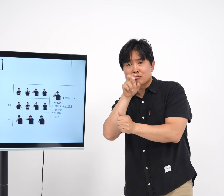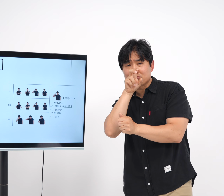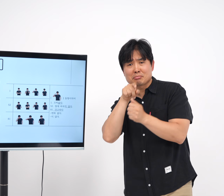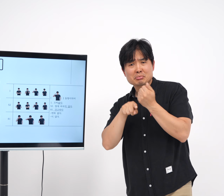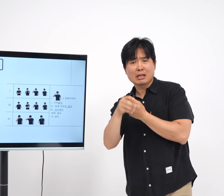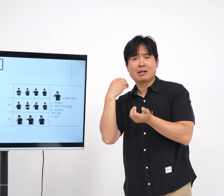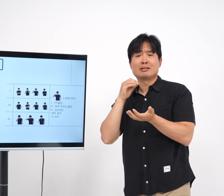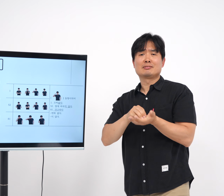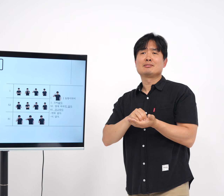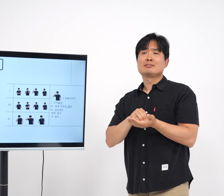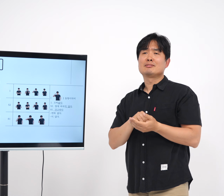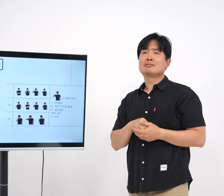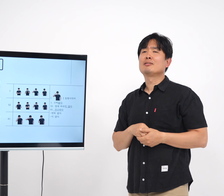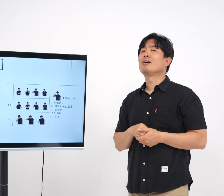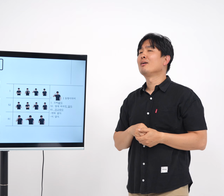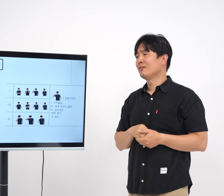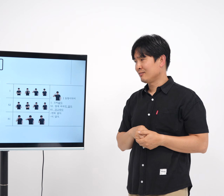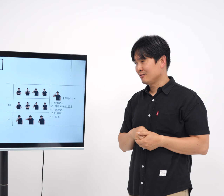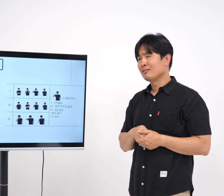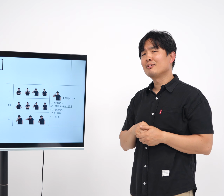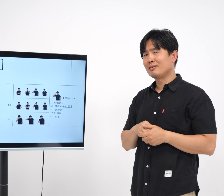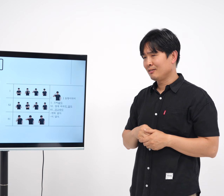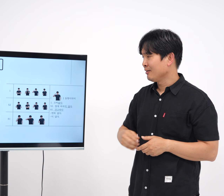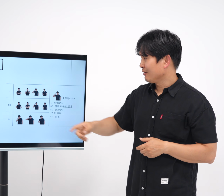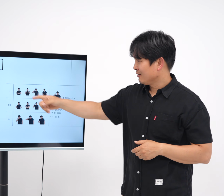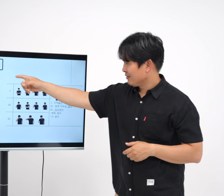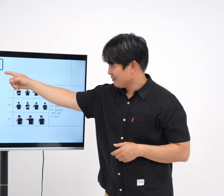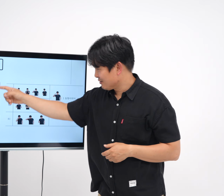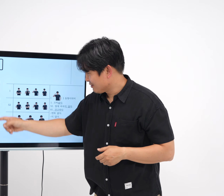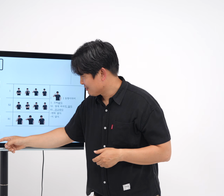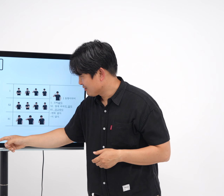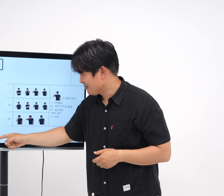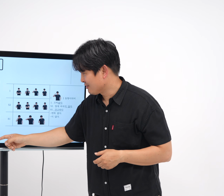The image of A (rat) running away is the same.